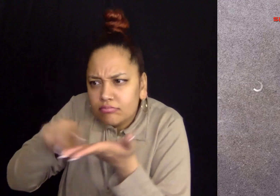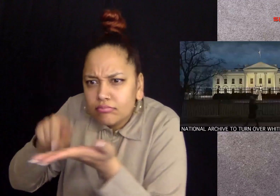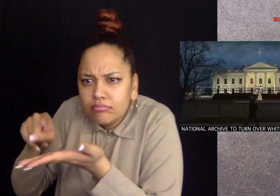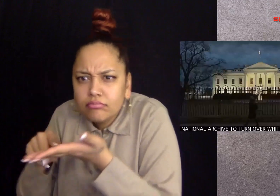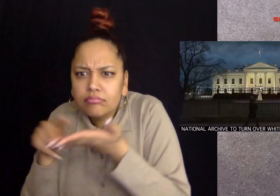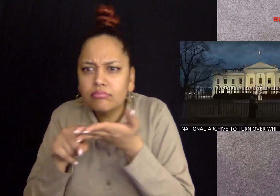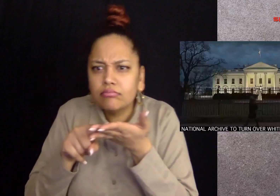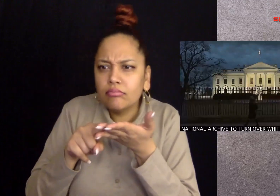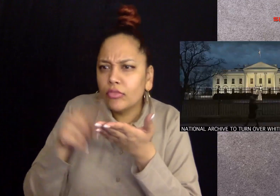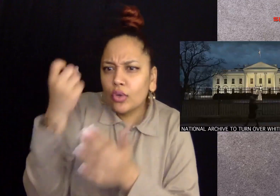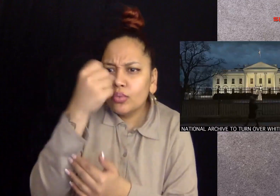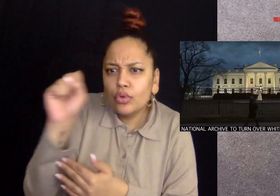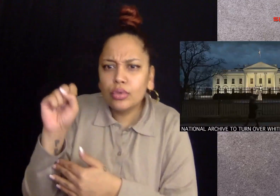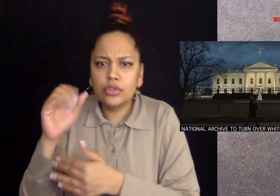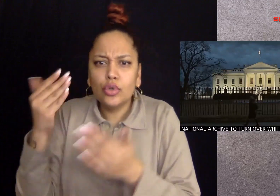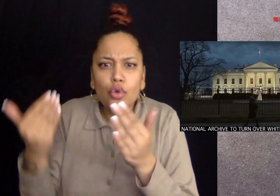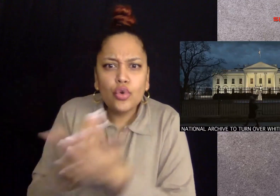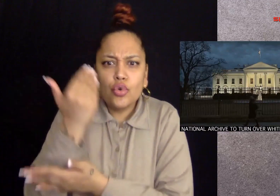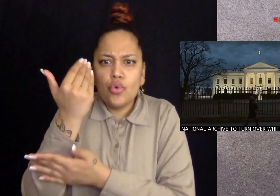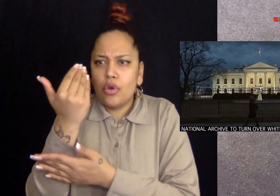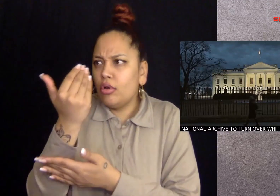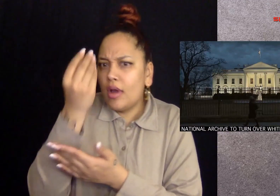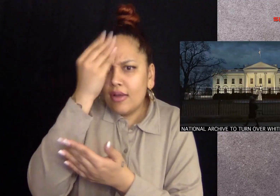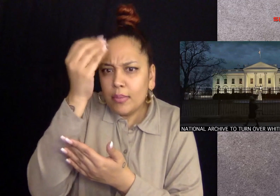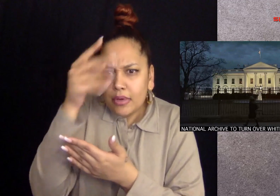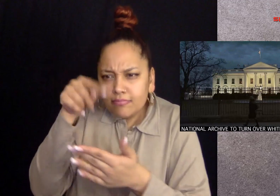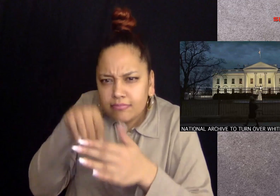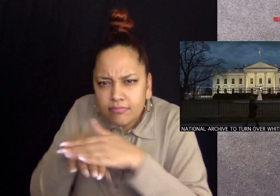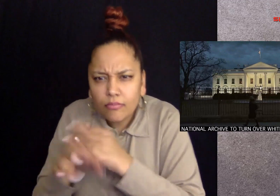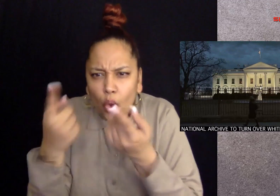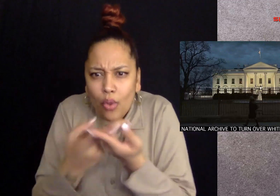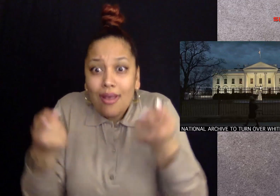log will give the committee investigating the riot a new look into what was happening